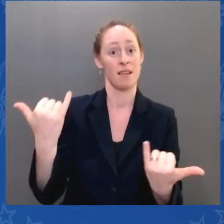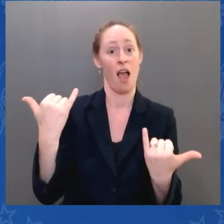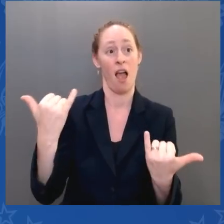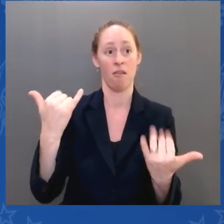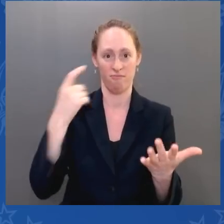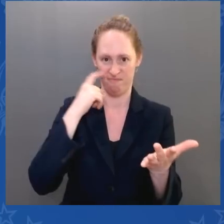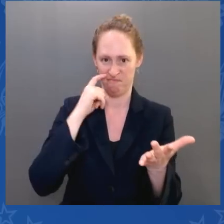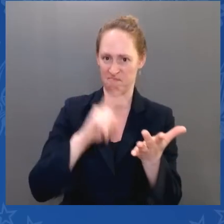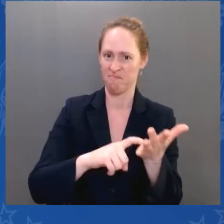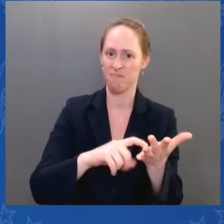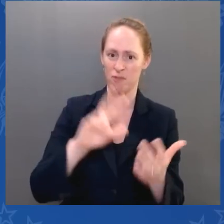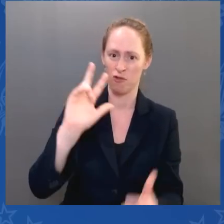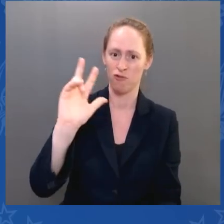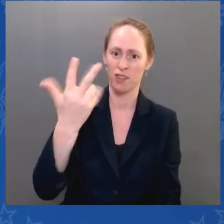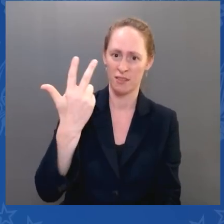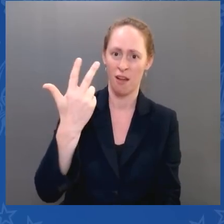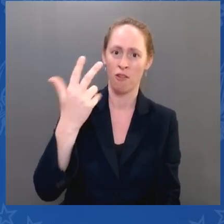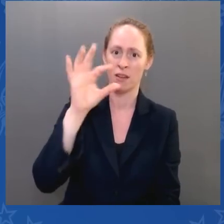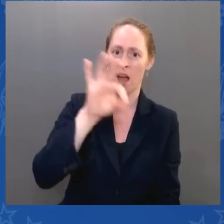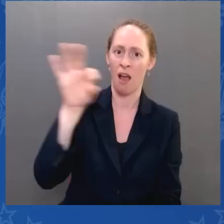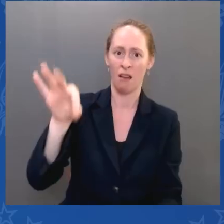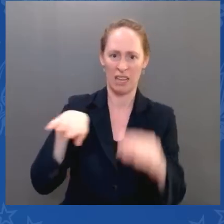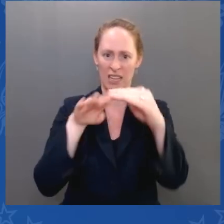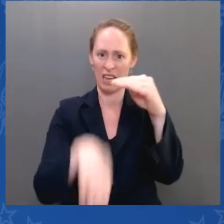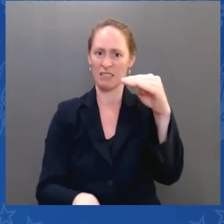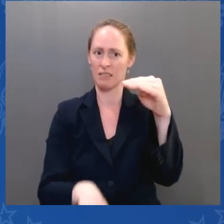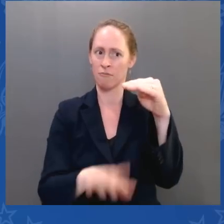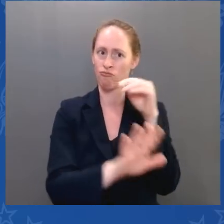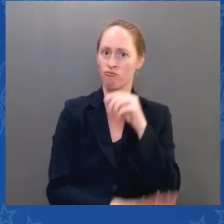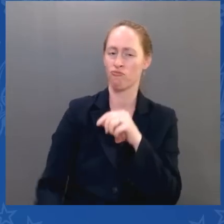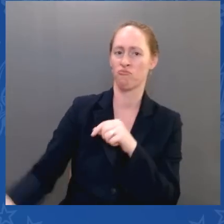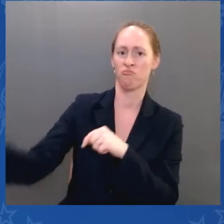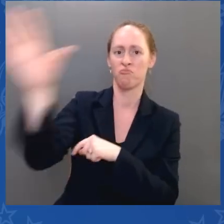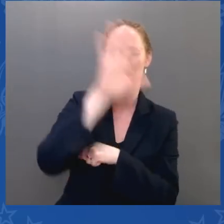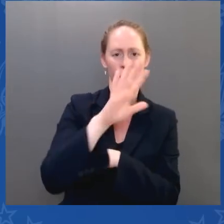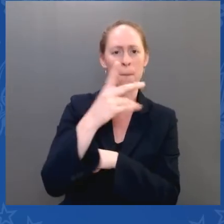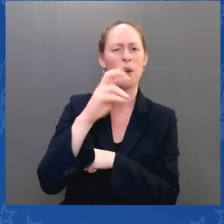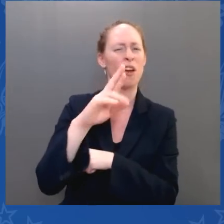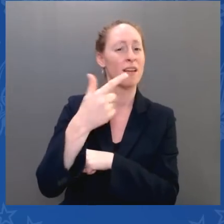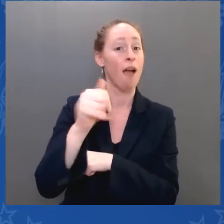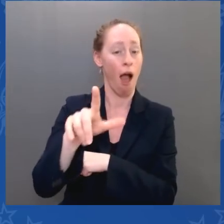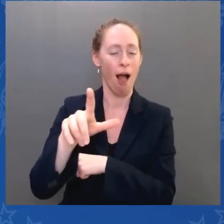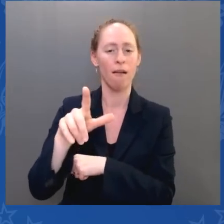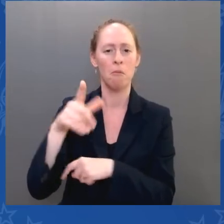In some cities, it's down almost a dollar from last month. We've been working really hard to bring the price down.